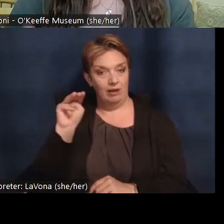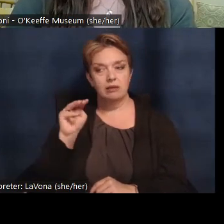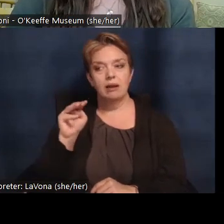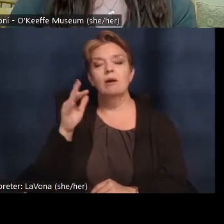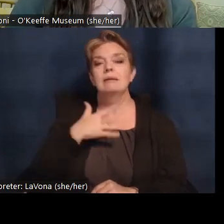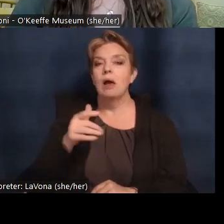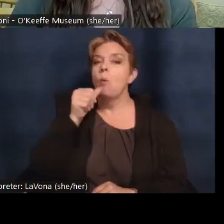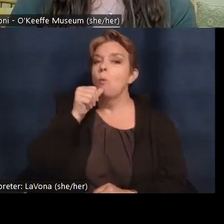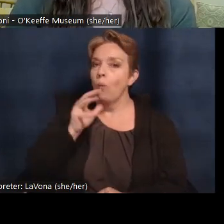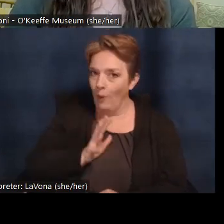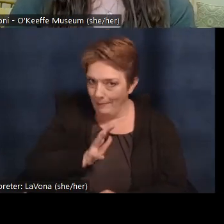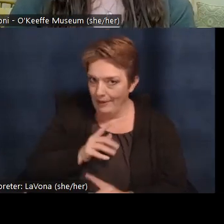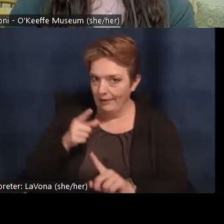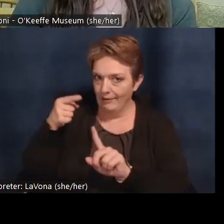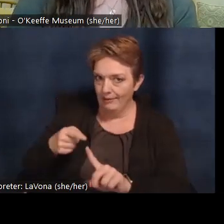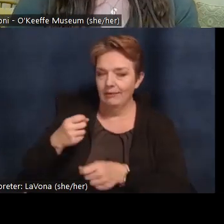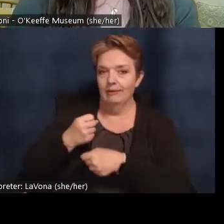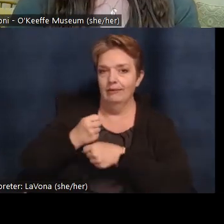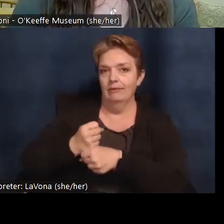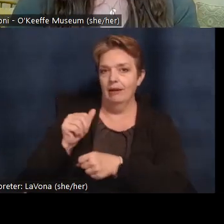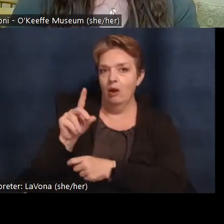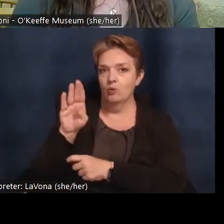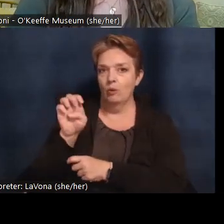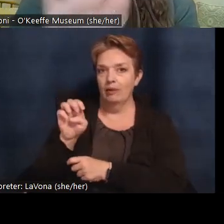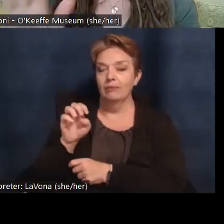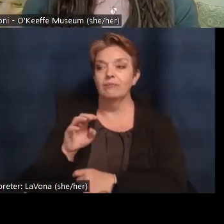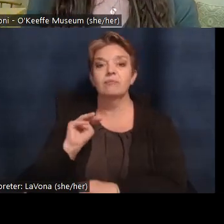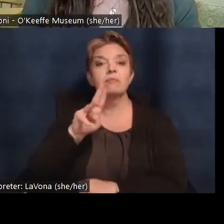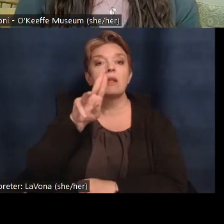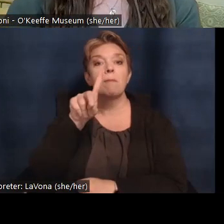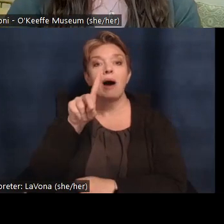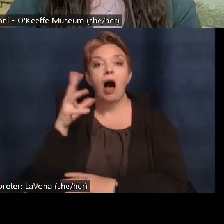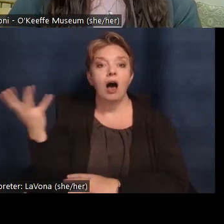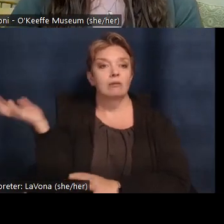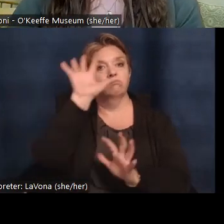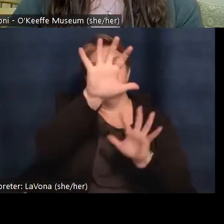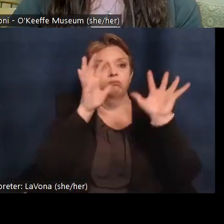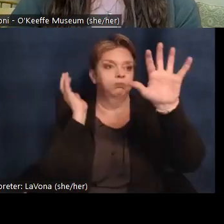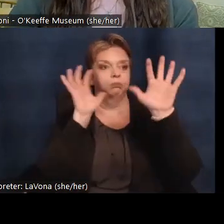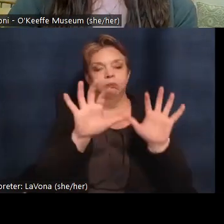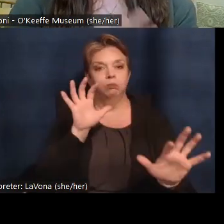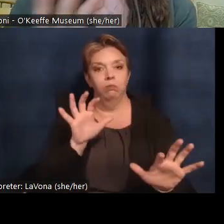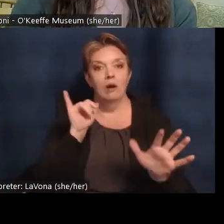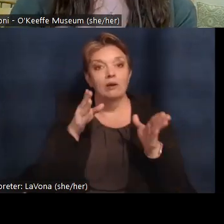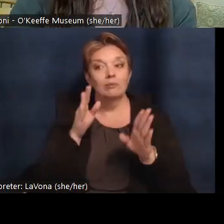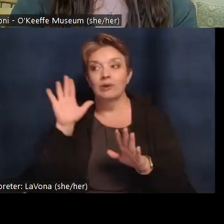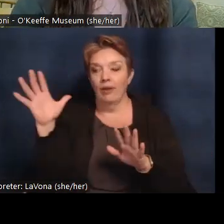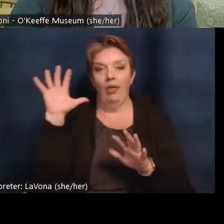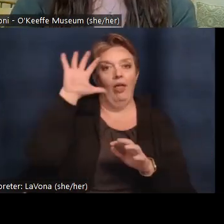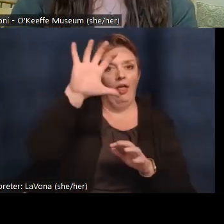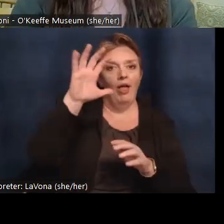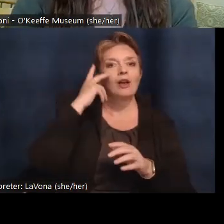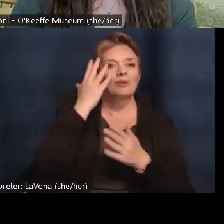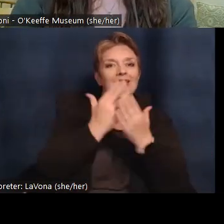And when the mud is applied to the walls, it leaves the hand gesture that the worker had used to apply the mud to the wall.